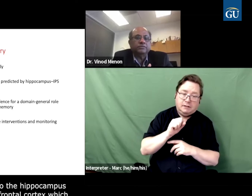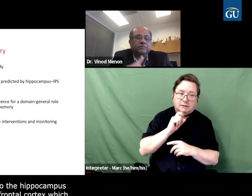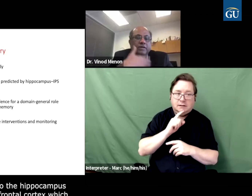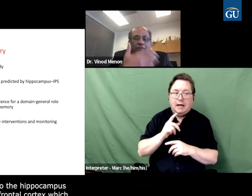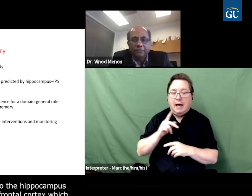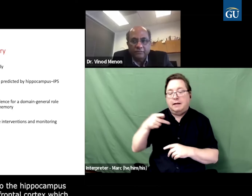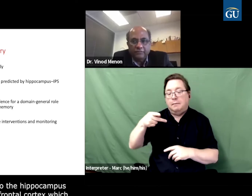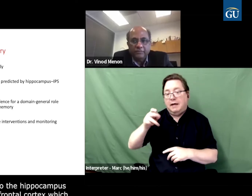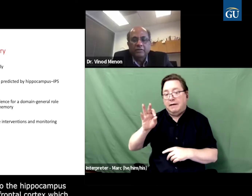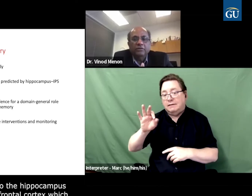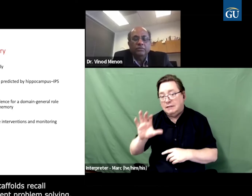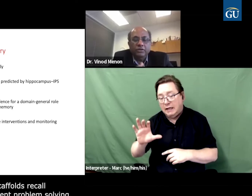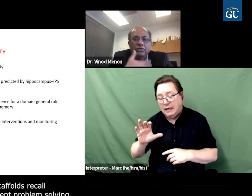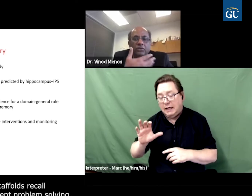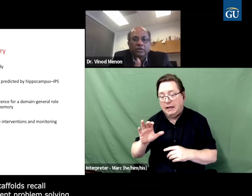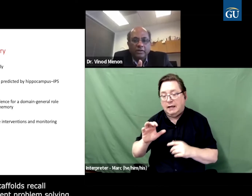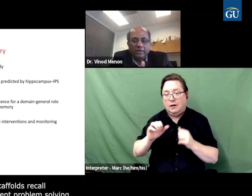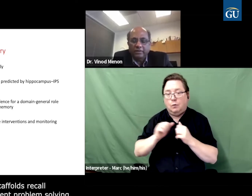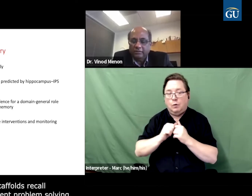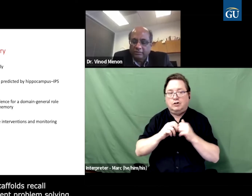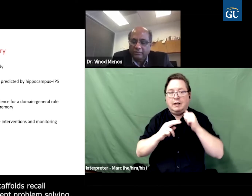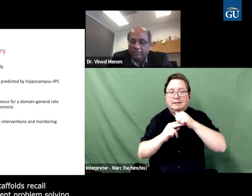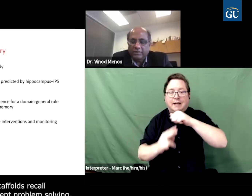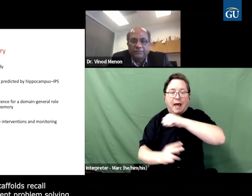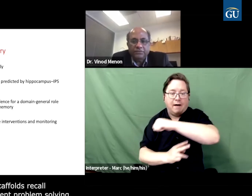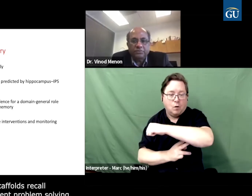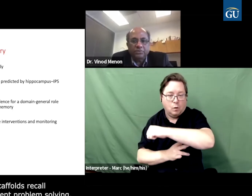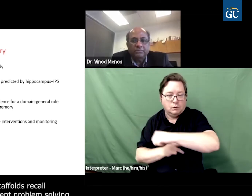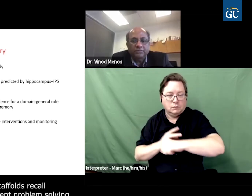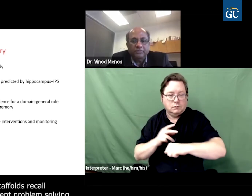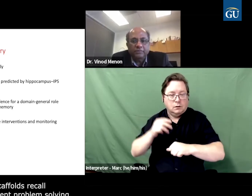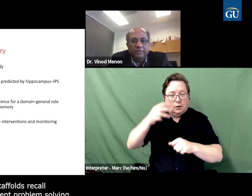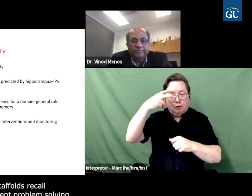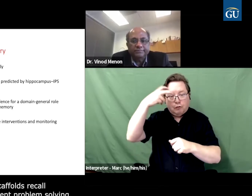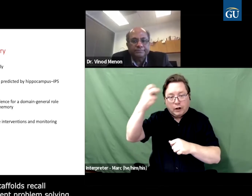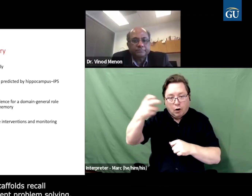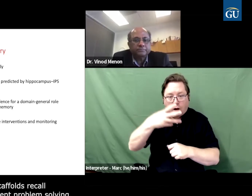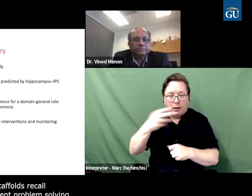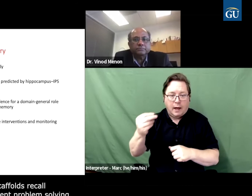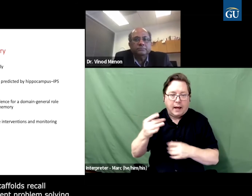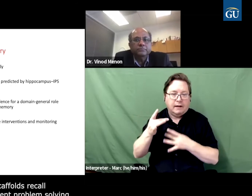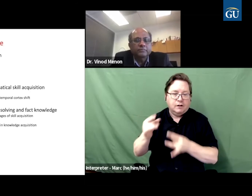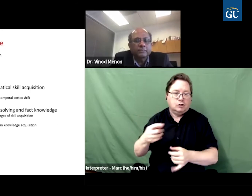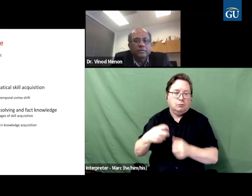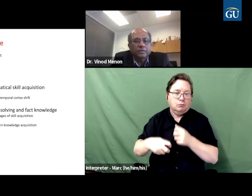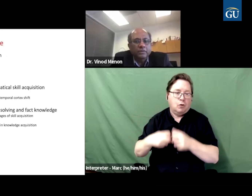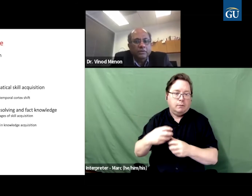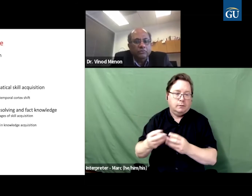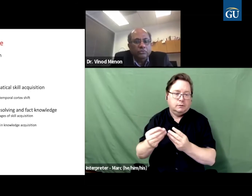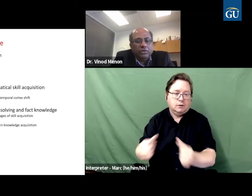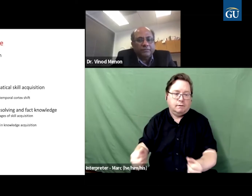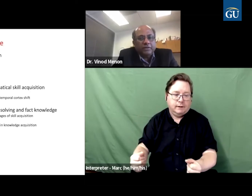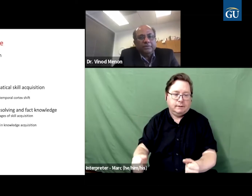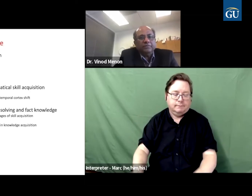prefrontal cortex which scaffolds recall and